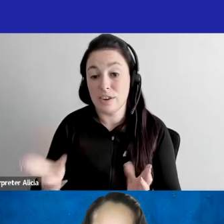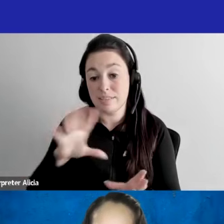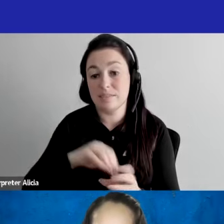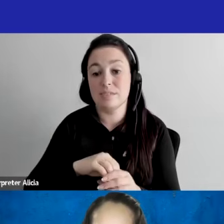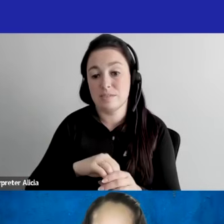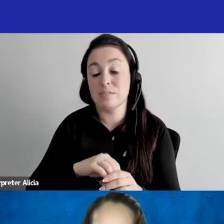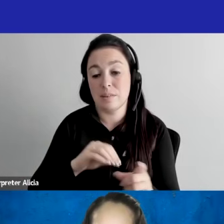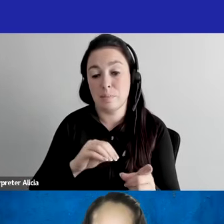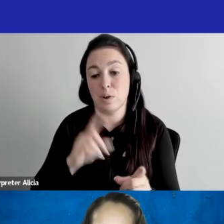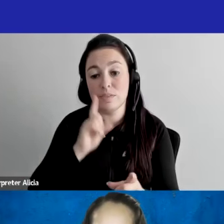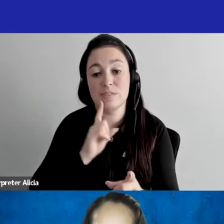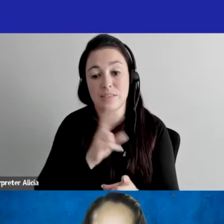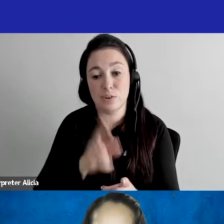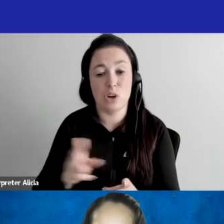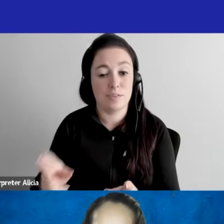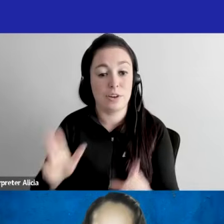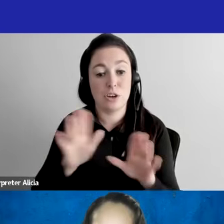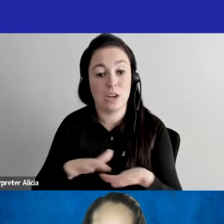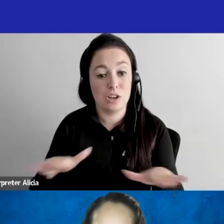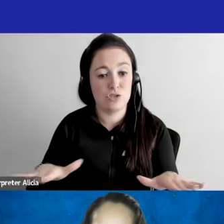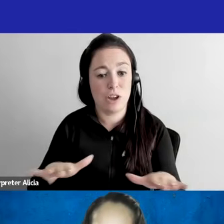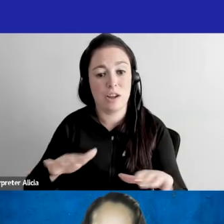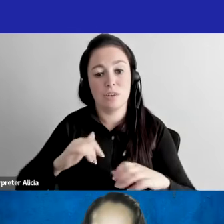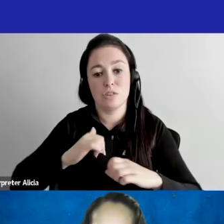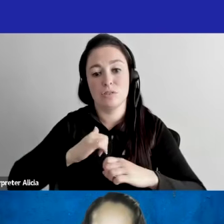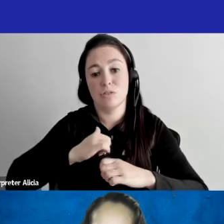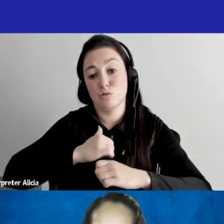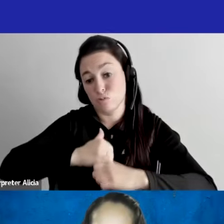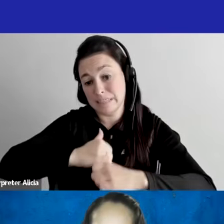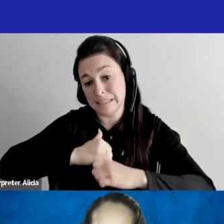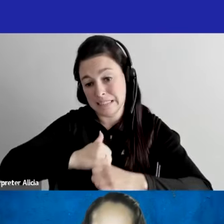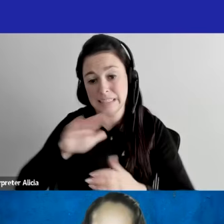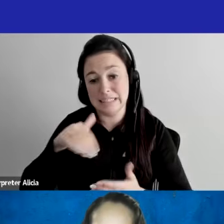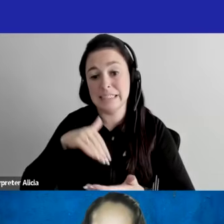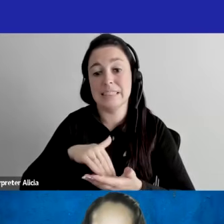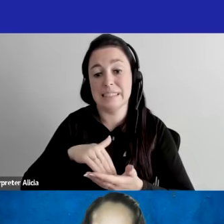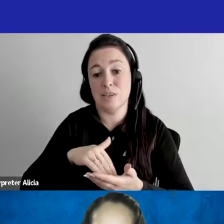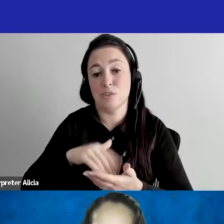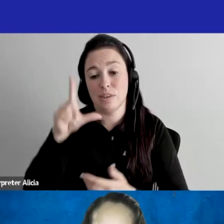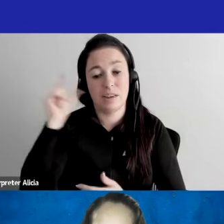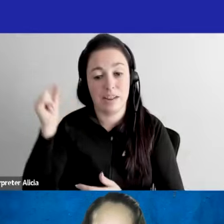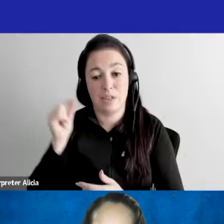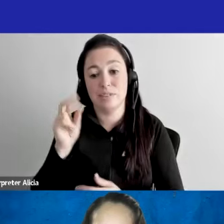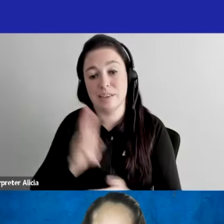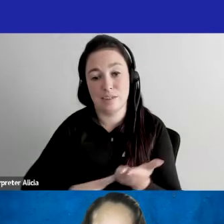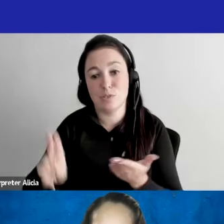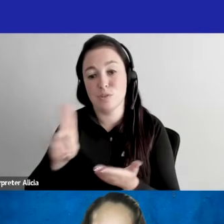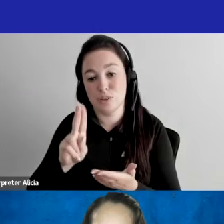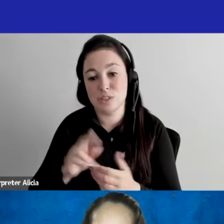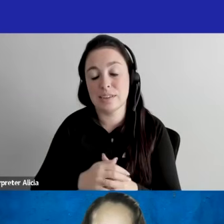and Hard of Hearing Child Resilience Center at Gallaudet University. She has also co-authored a